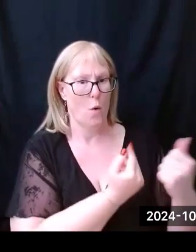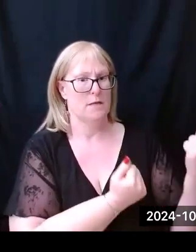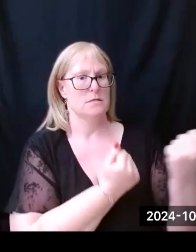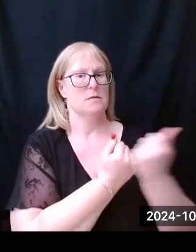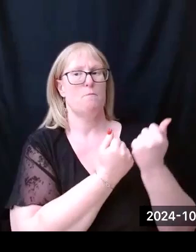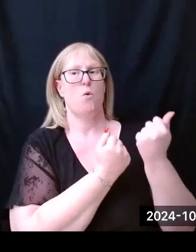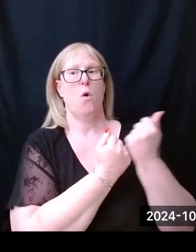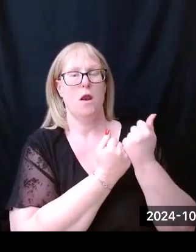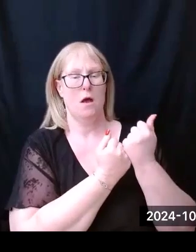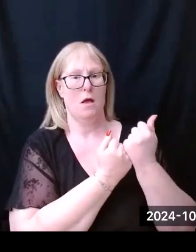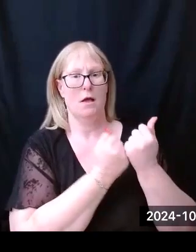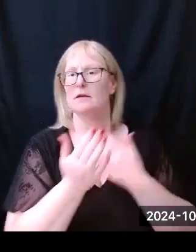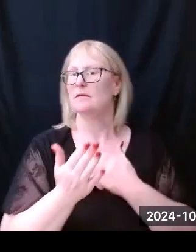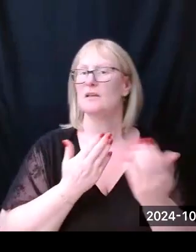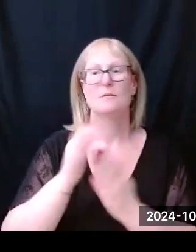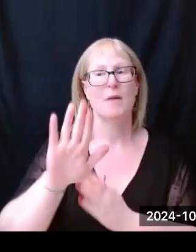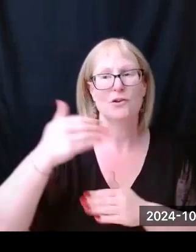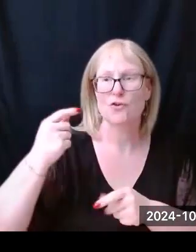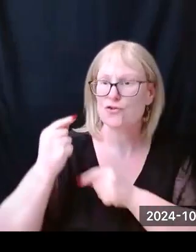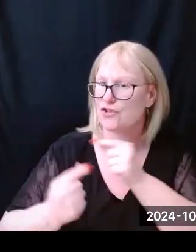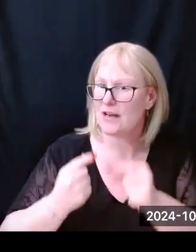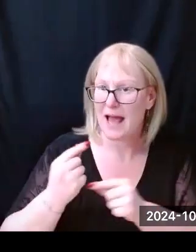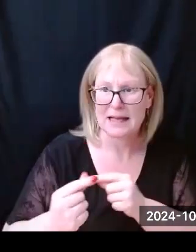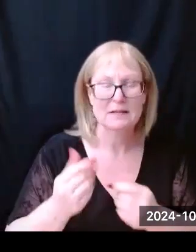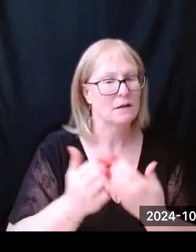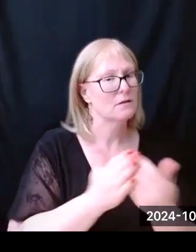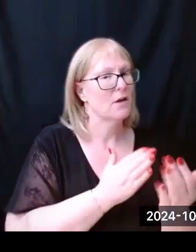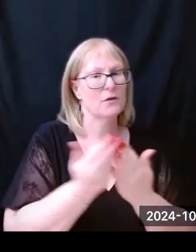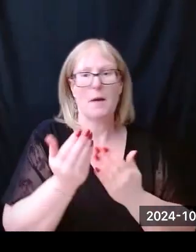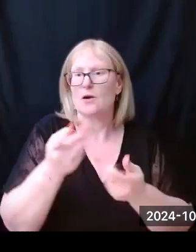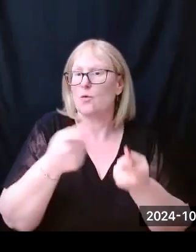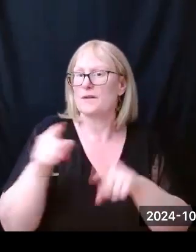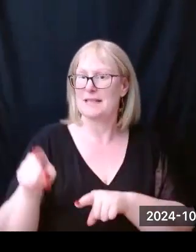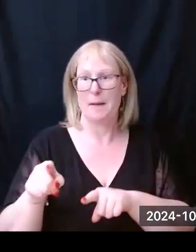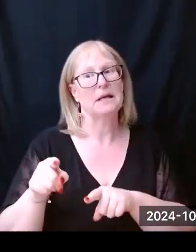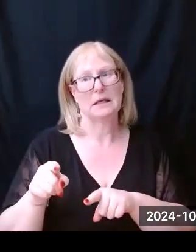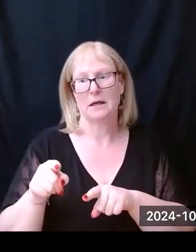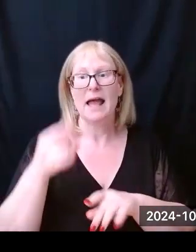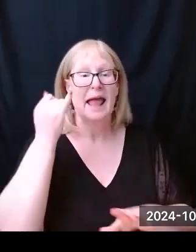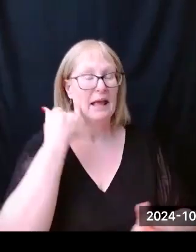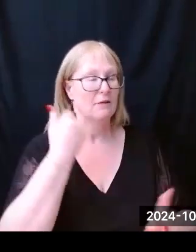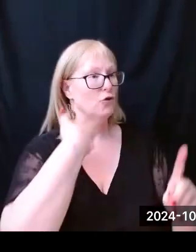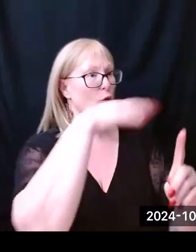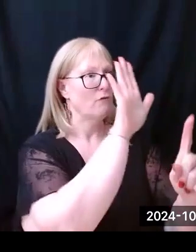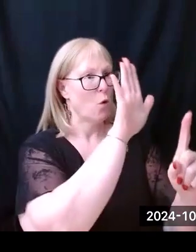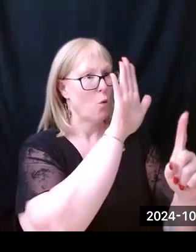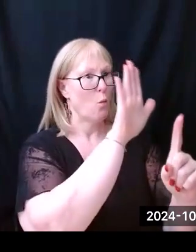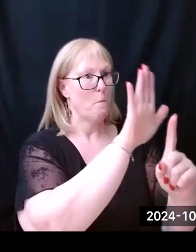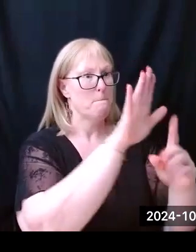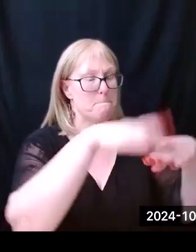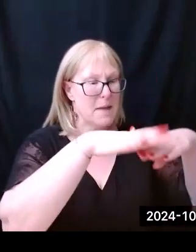Doesn't matter your genetics. Doesn't matter what you've got going on on your plate. If you've got at least that one positive,